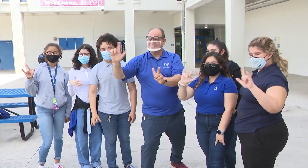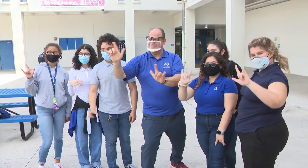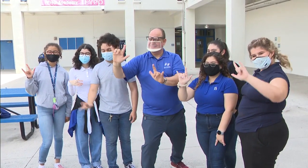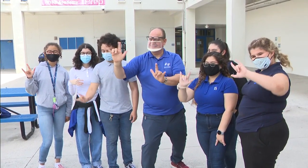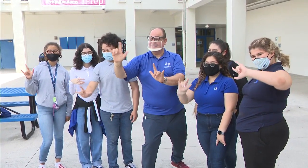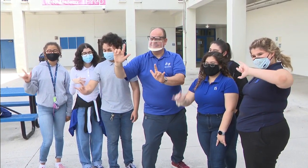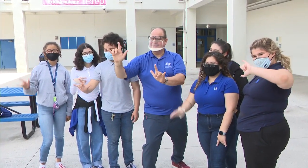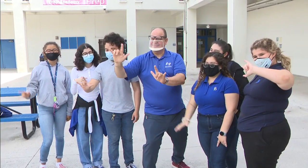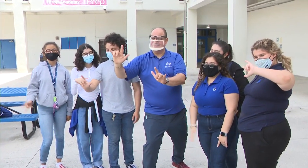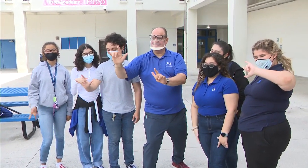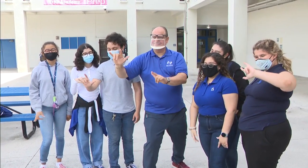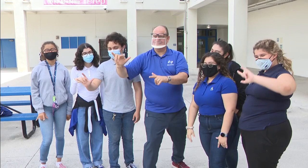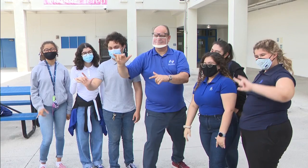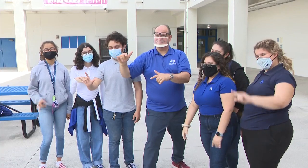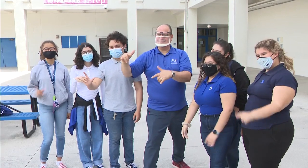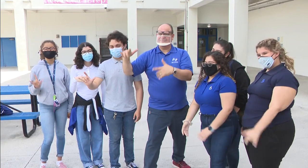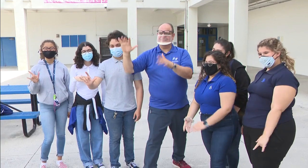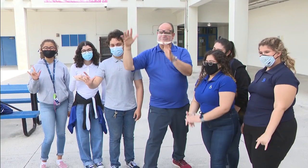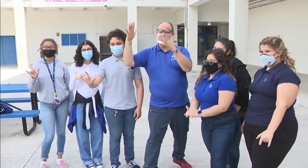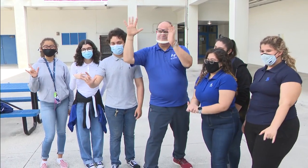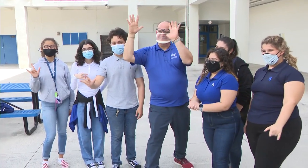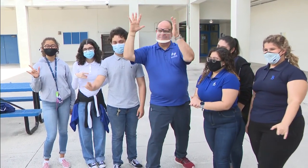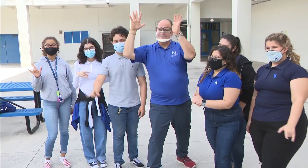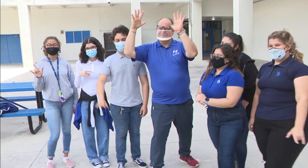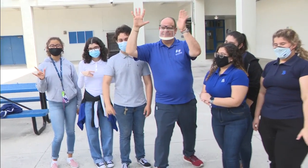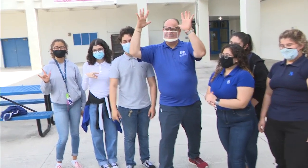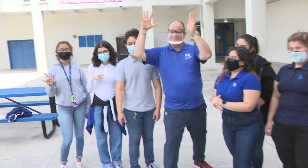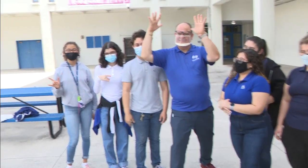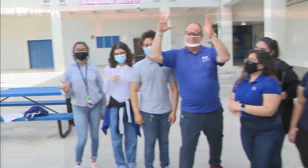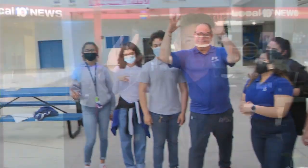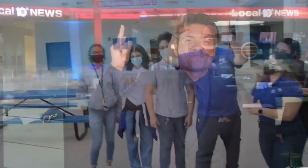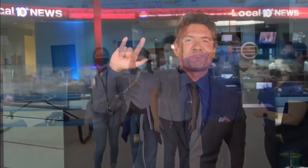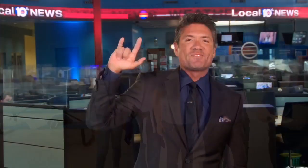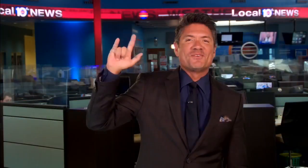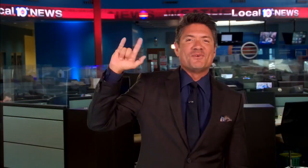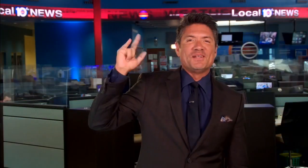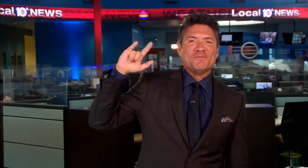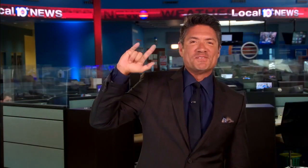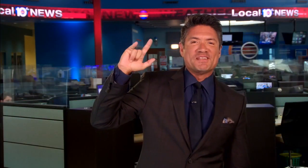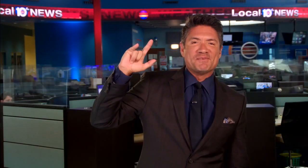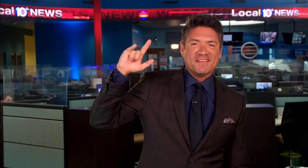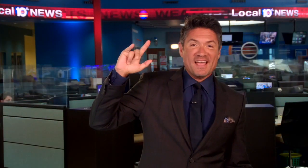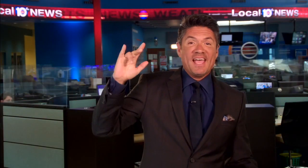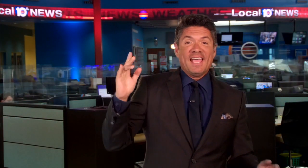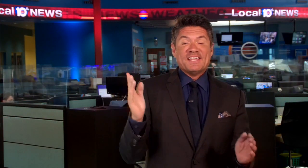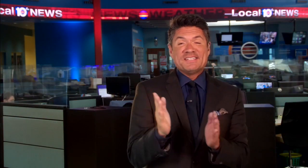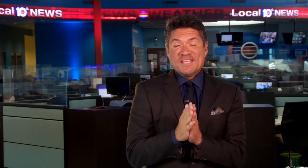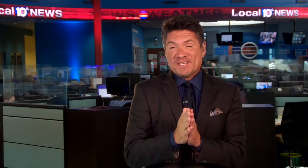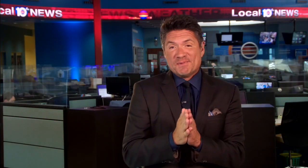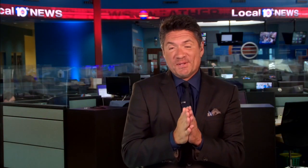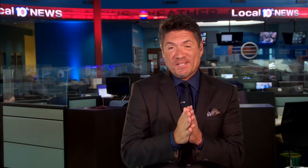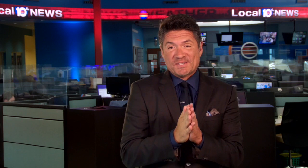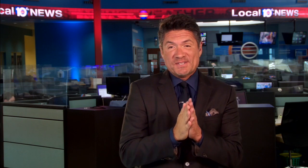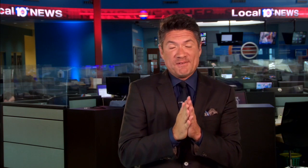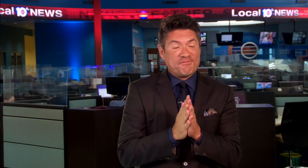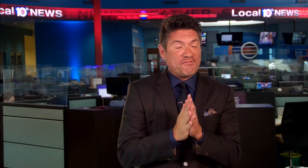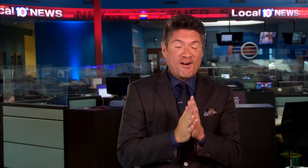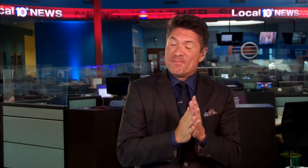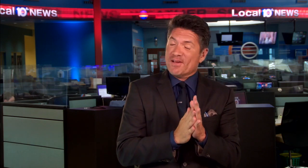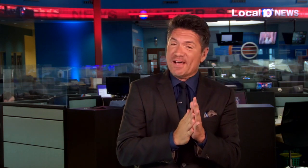THAN WORDS.